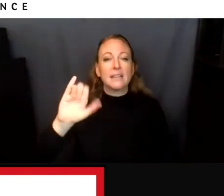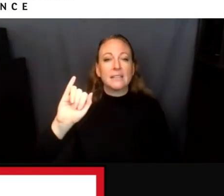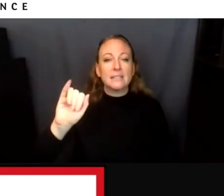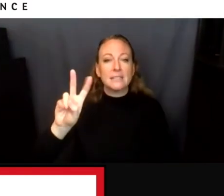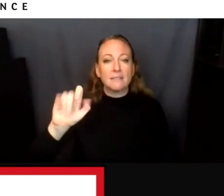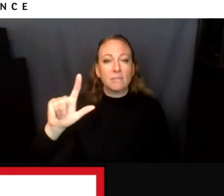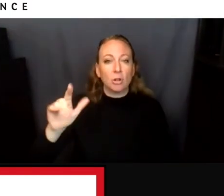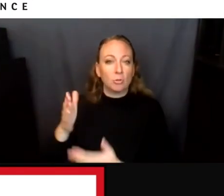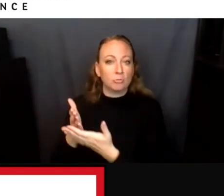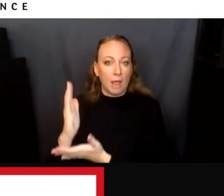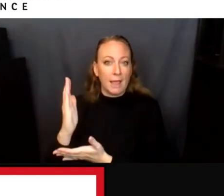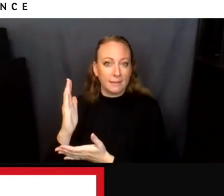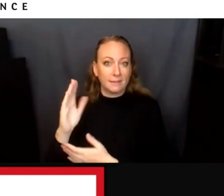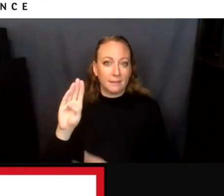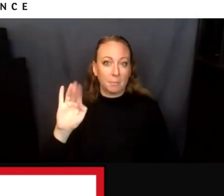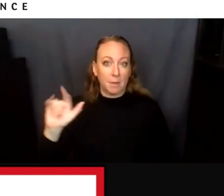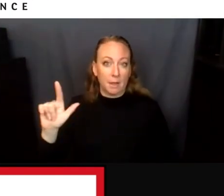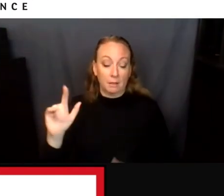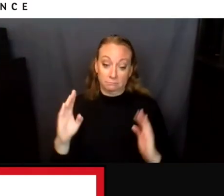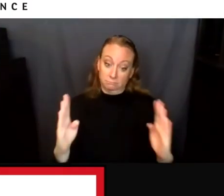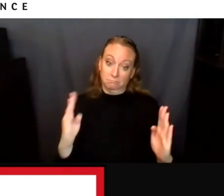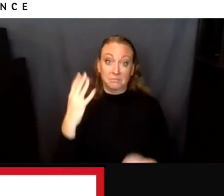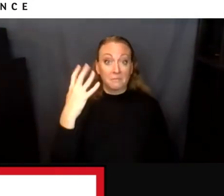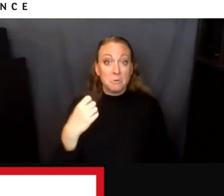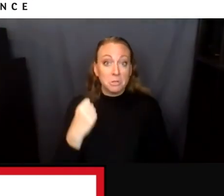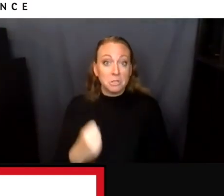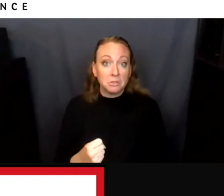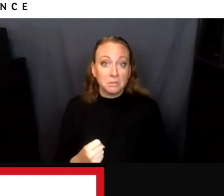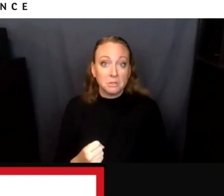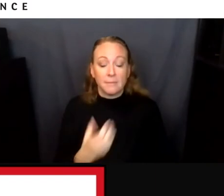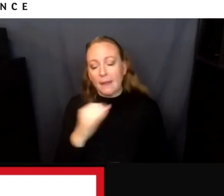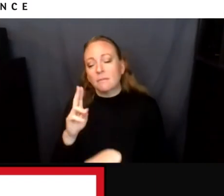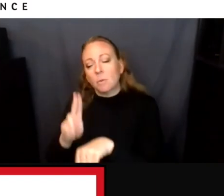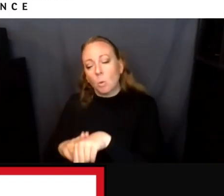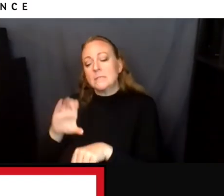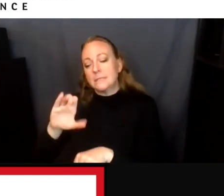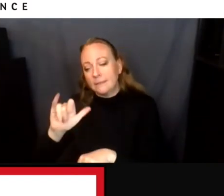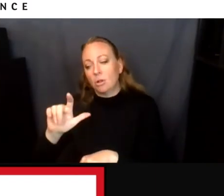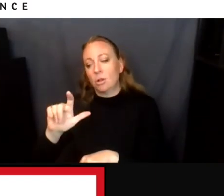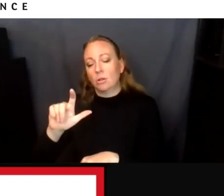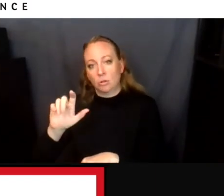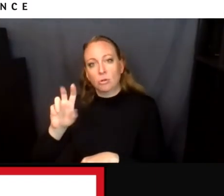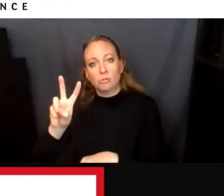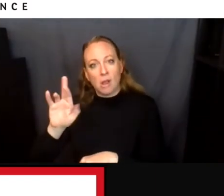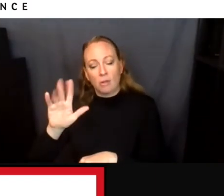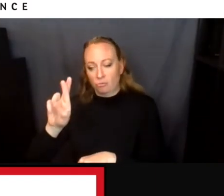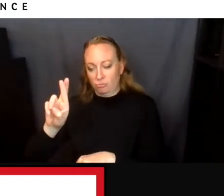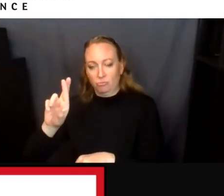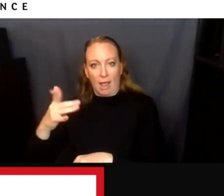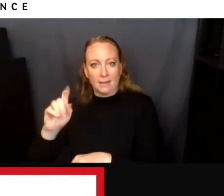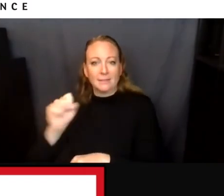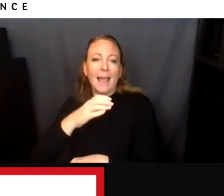and of course disability. But it went quickly. And I think the reason was,